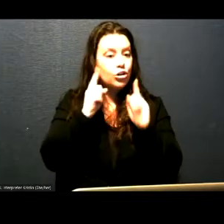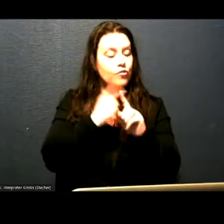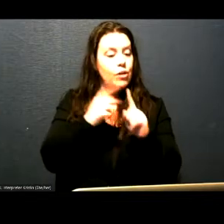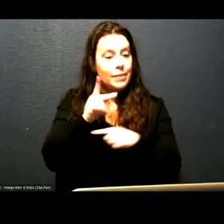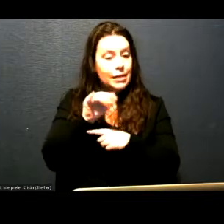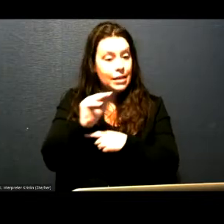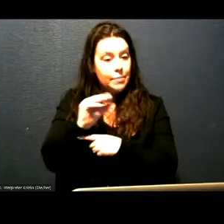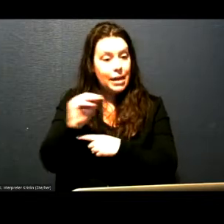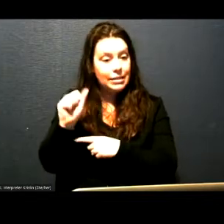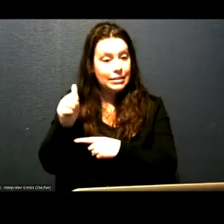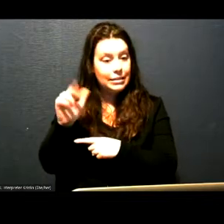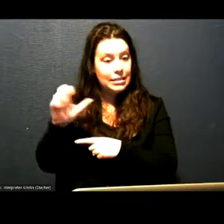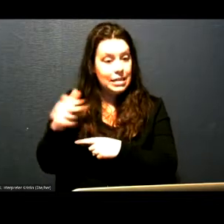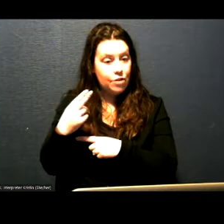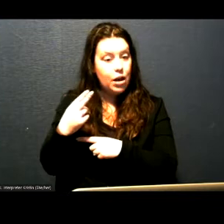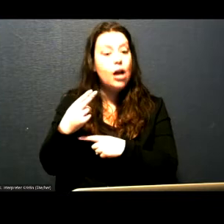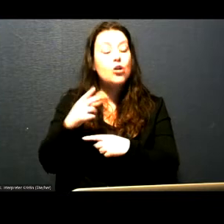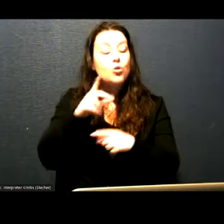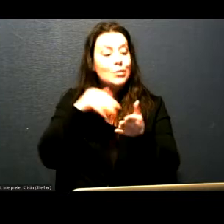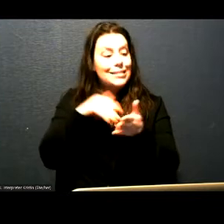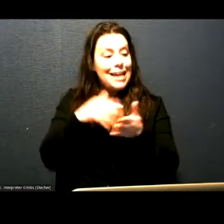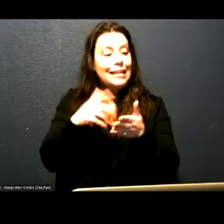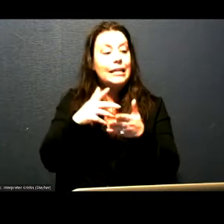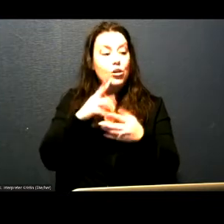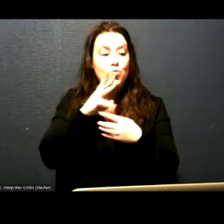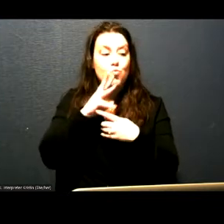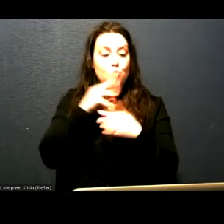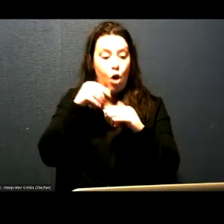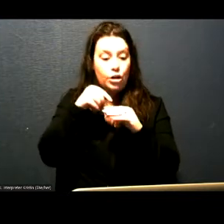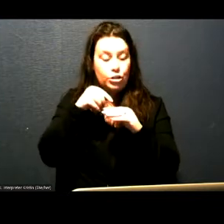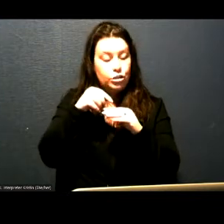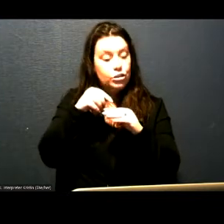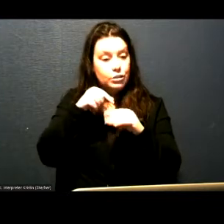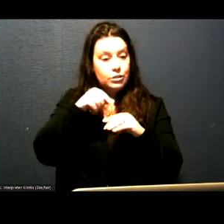and we heard about some of the challenges to studying those species. Finding animals around